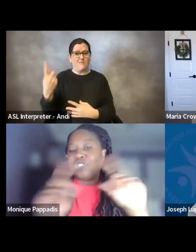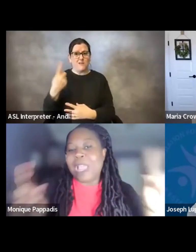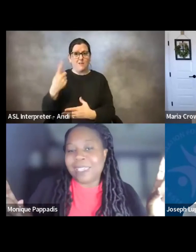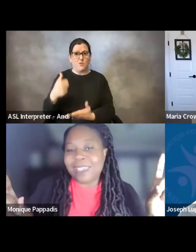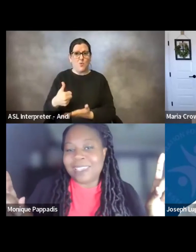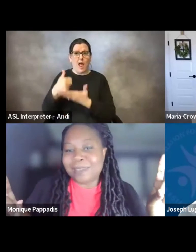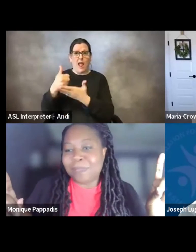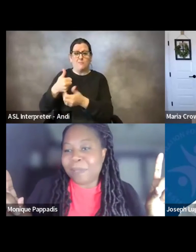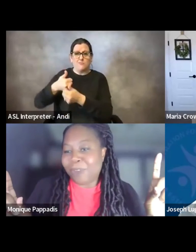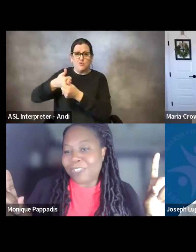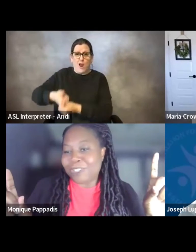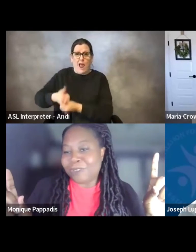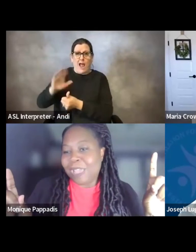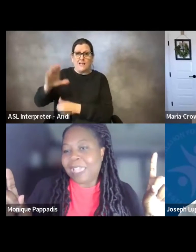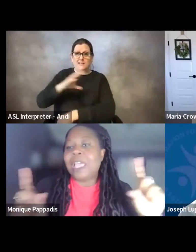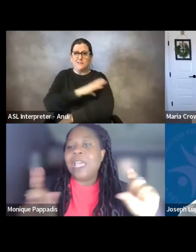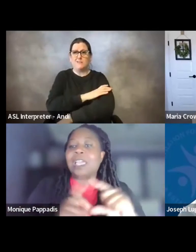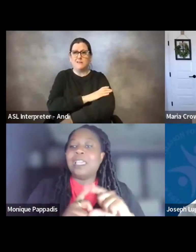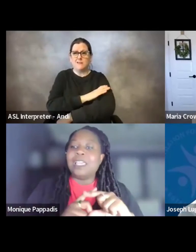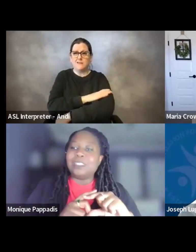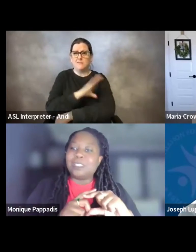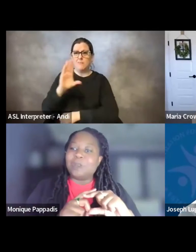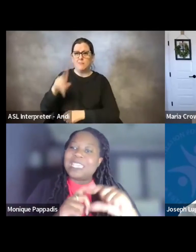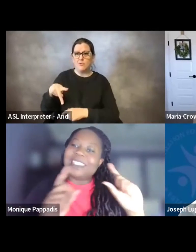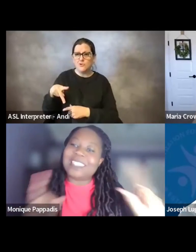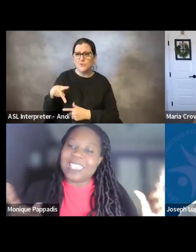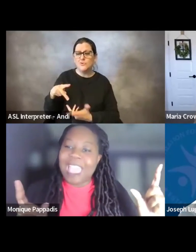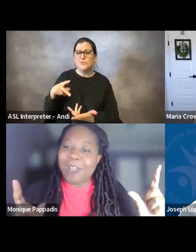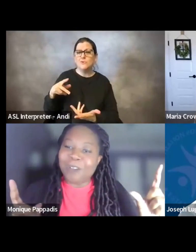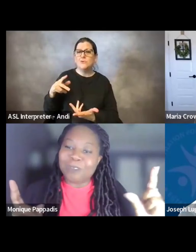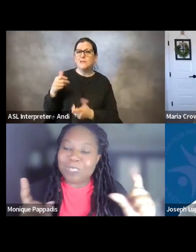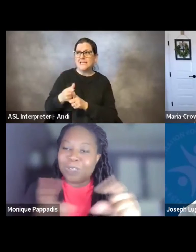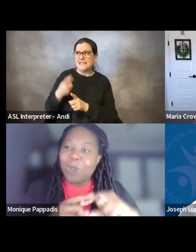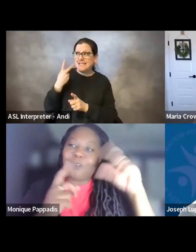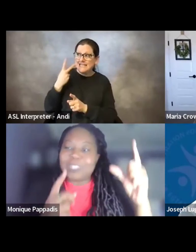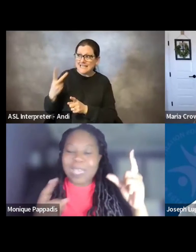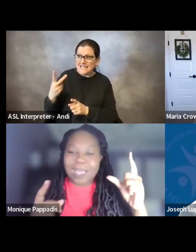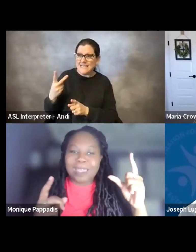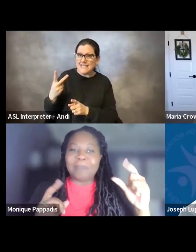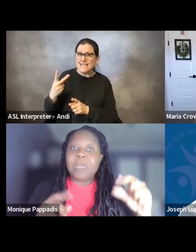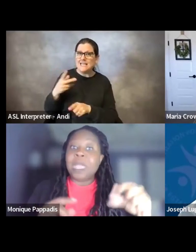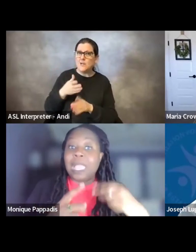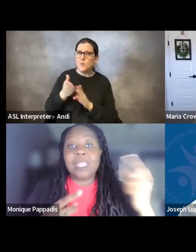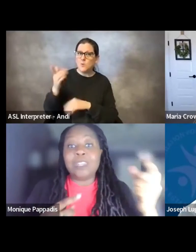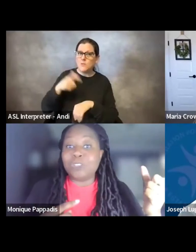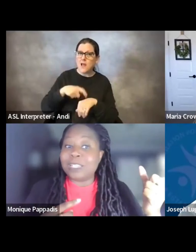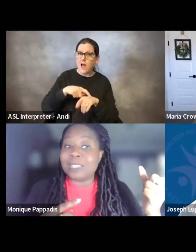tracking his blood pressure, right. And so he could see how, you know, over time, and during